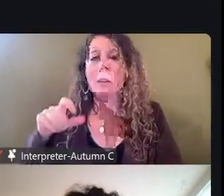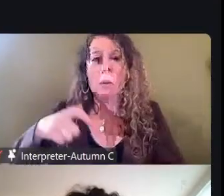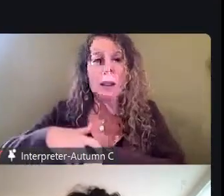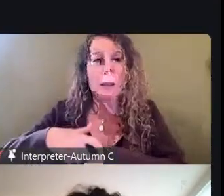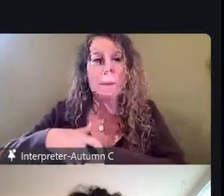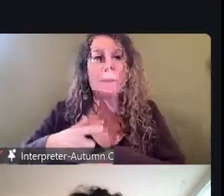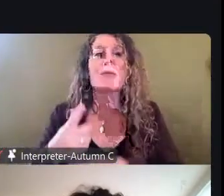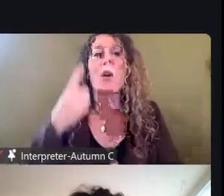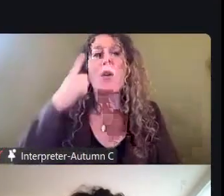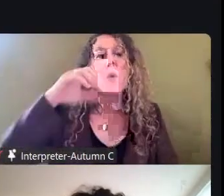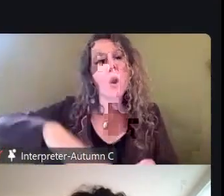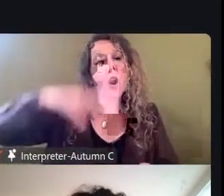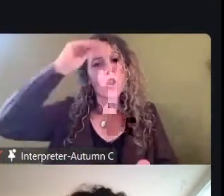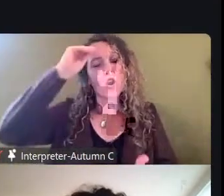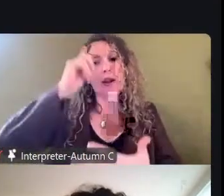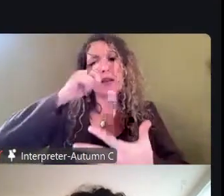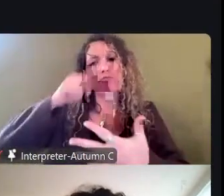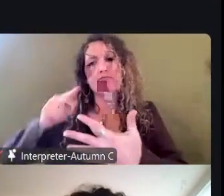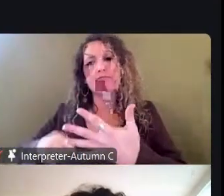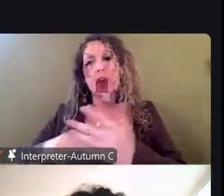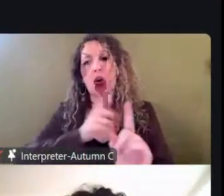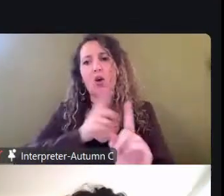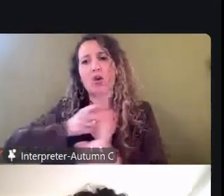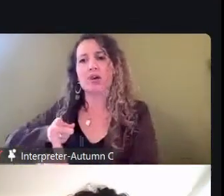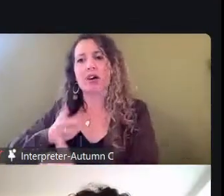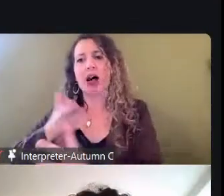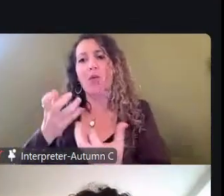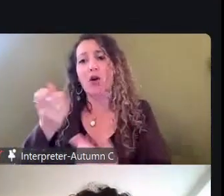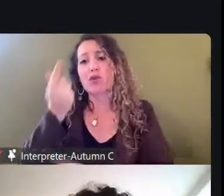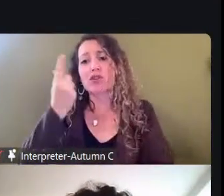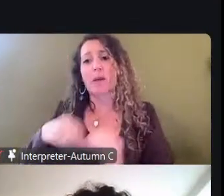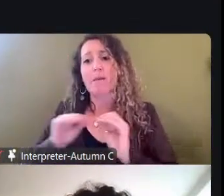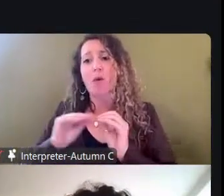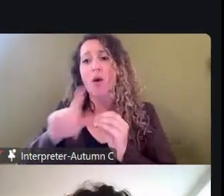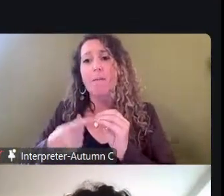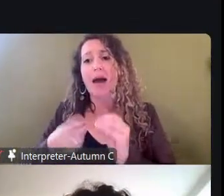we want you to understand a little more about diabetes and understand more